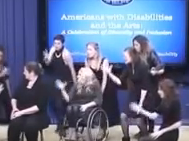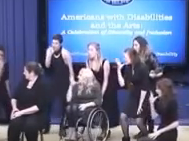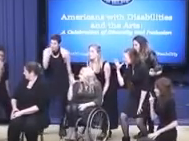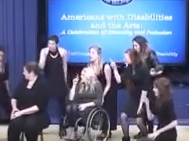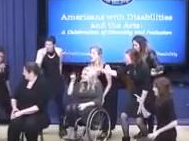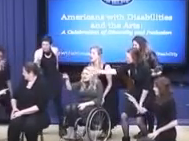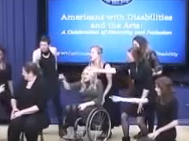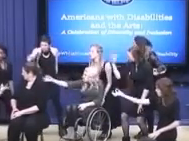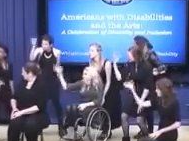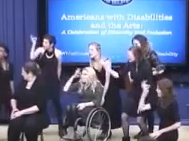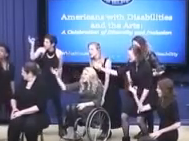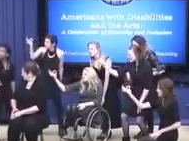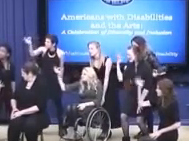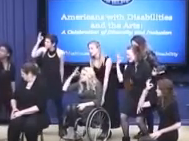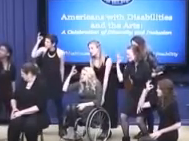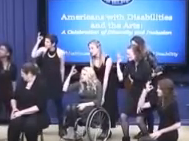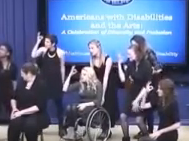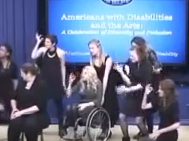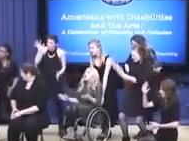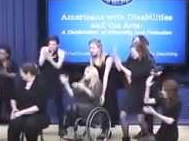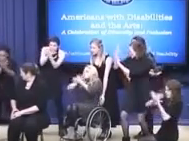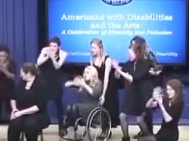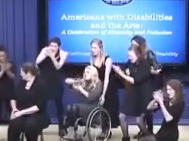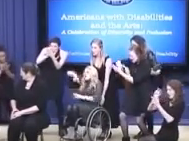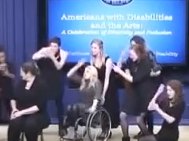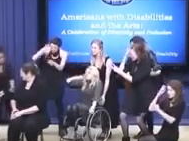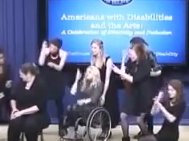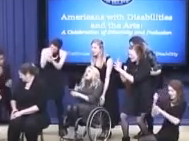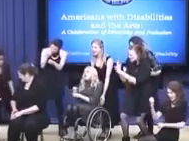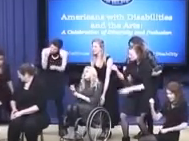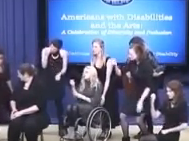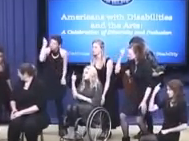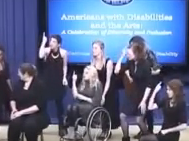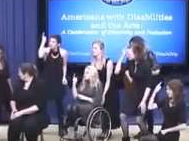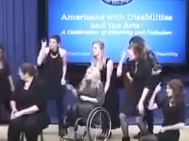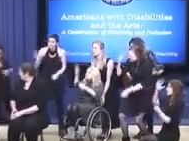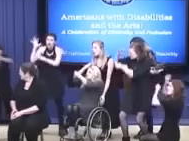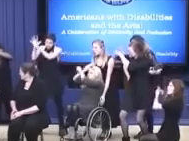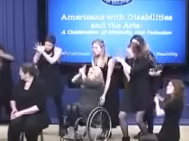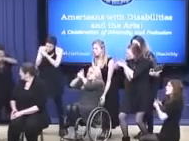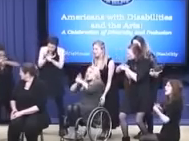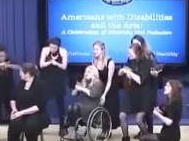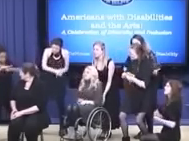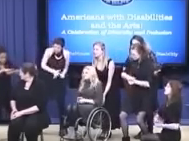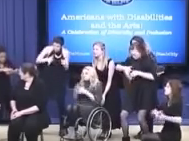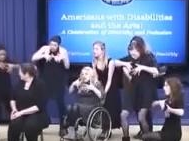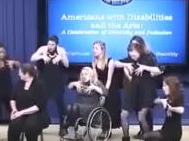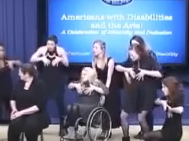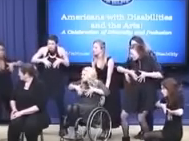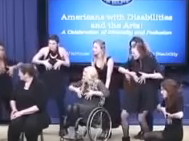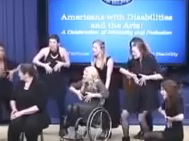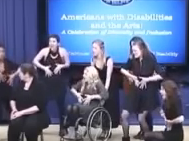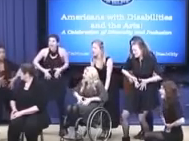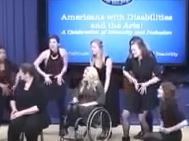Mama who gave me No way to handle things Who made me so sad